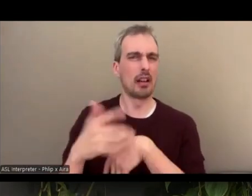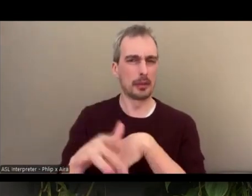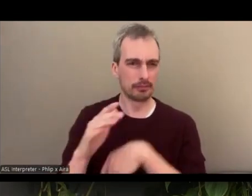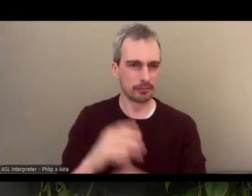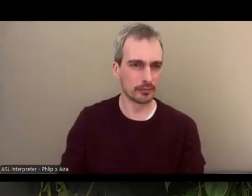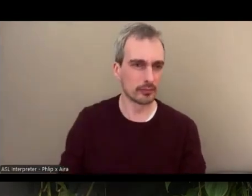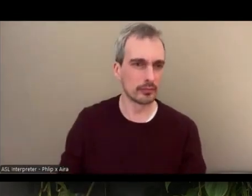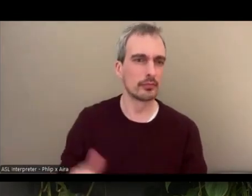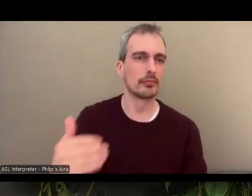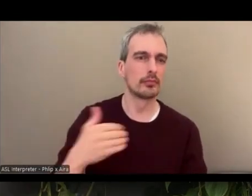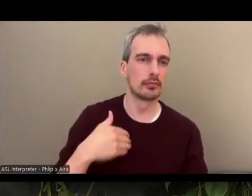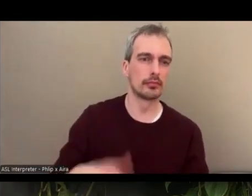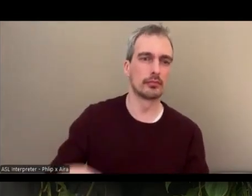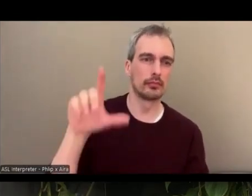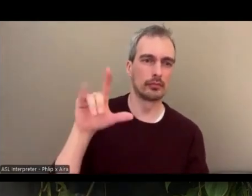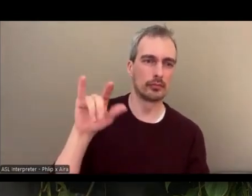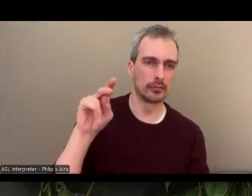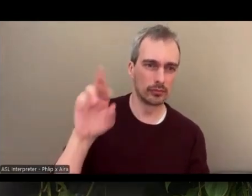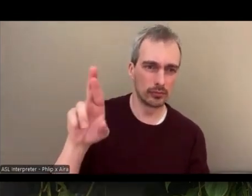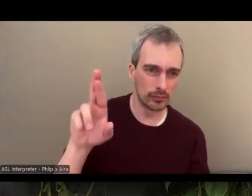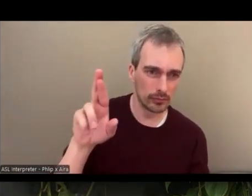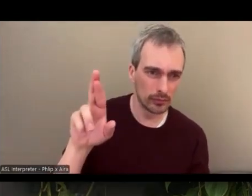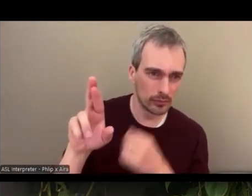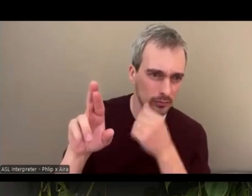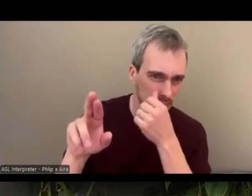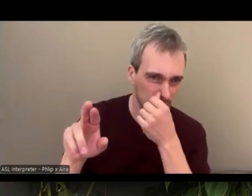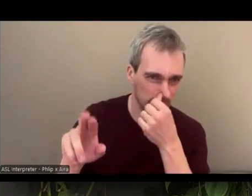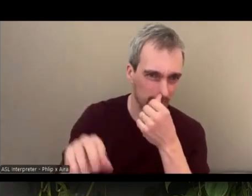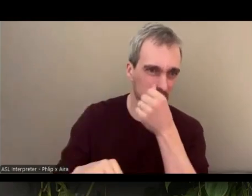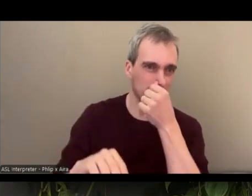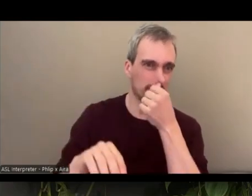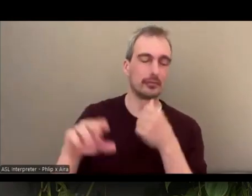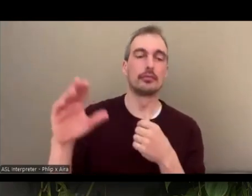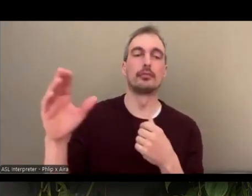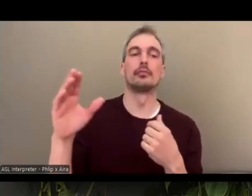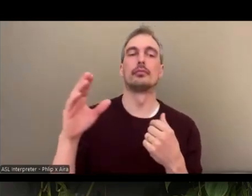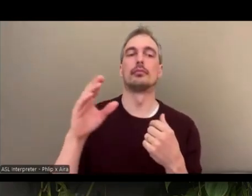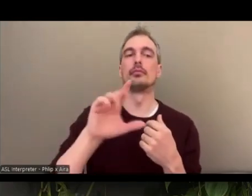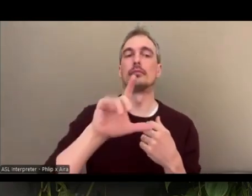Linter by Deque, scanners including Evinced and WAVE Testing Engine.